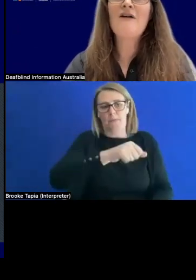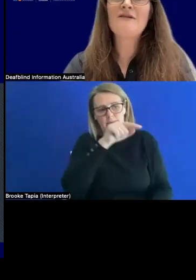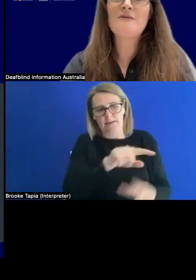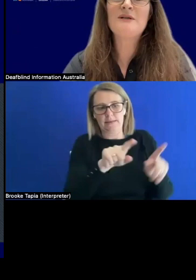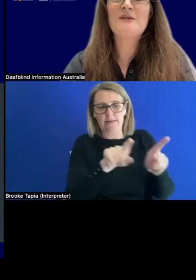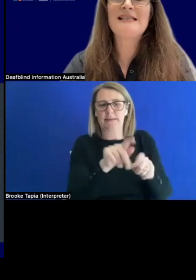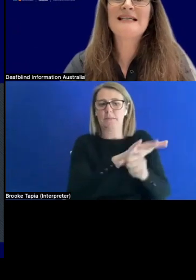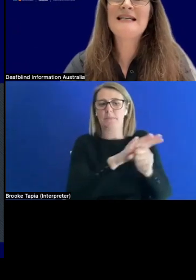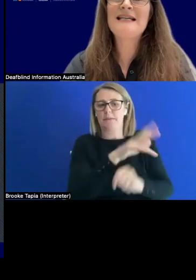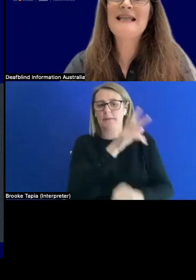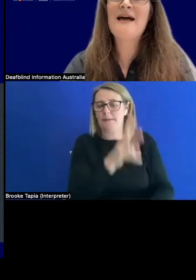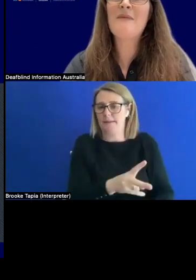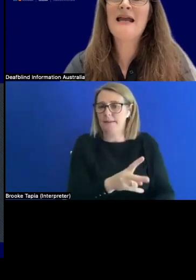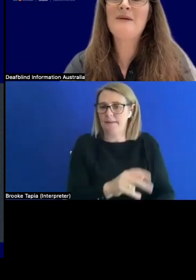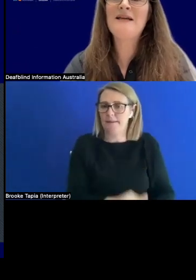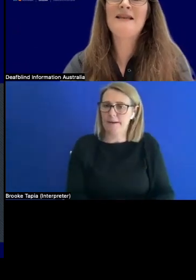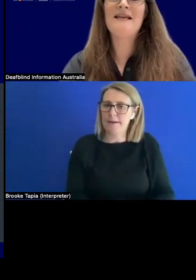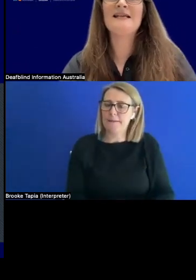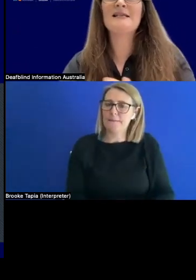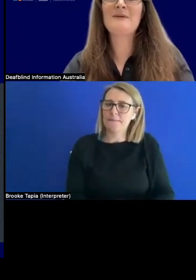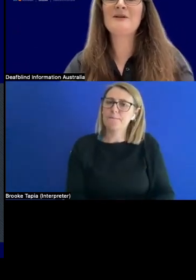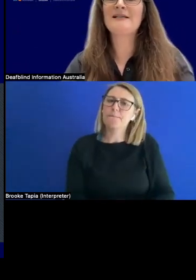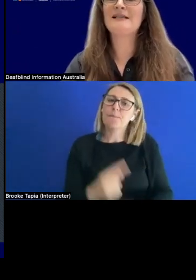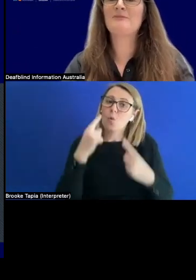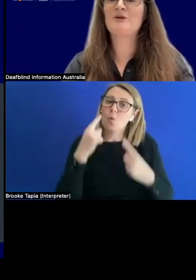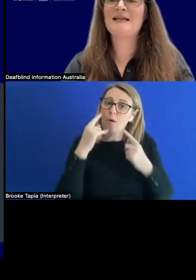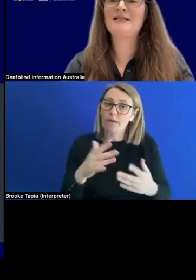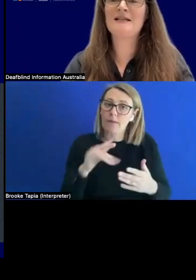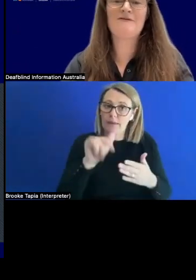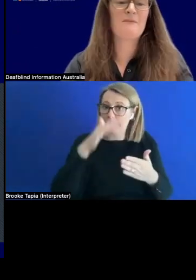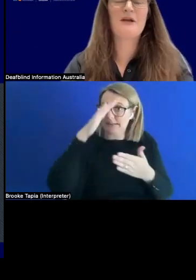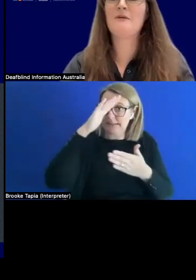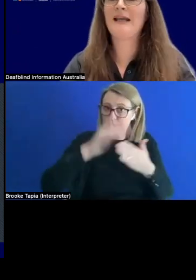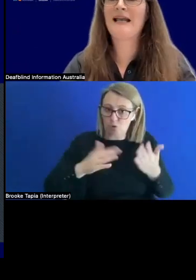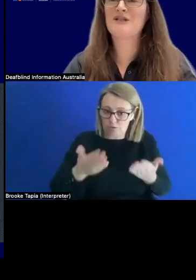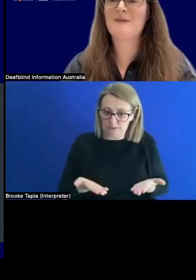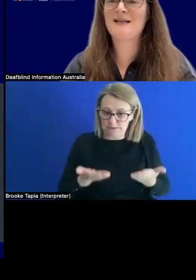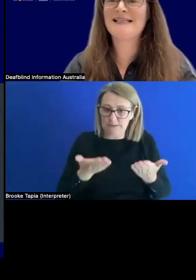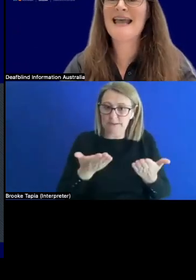often we will see that maybe the experience is presented from the communication partner’s